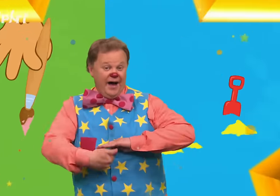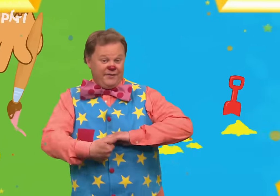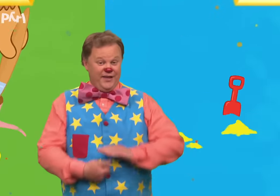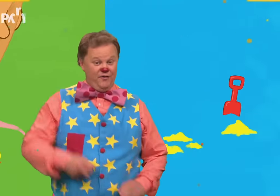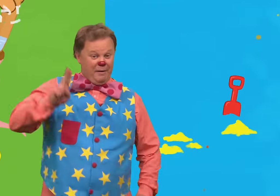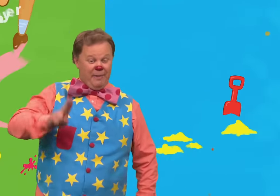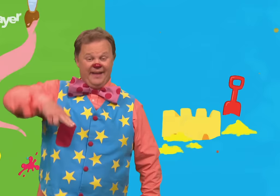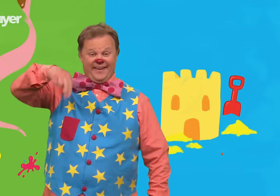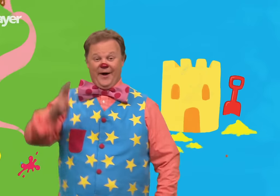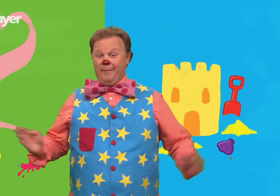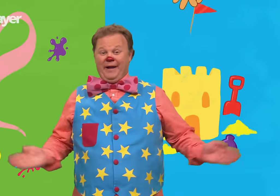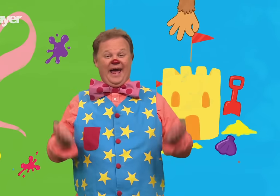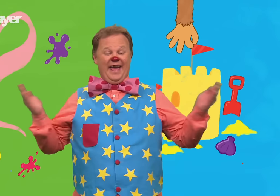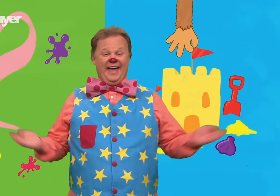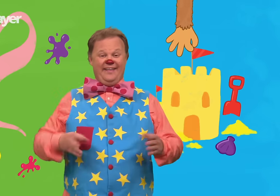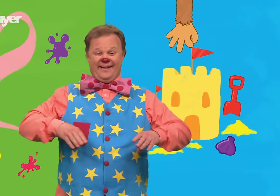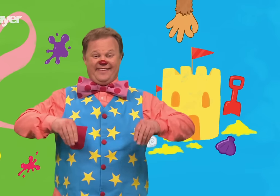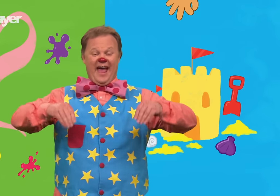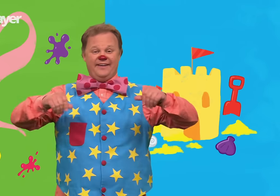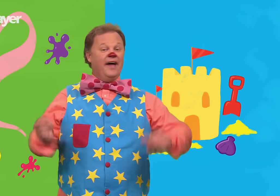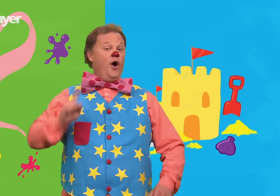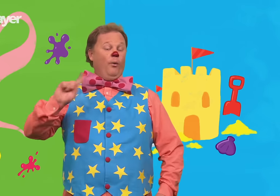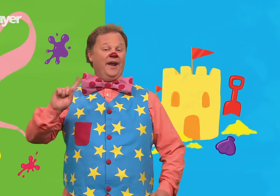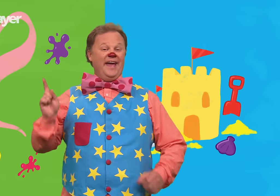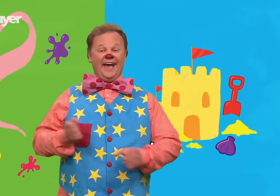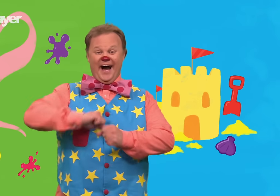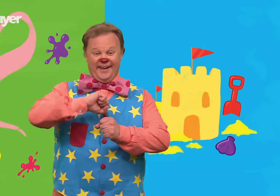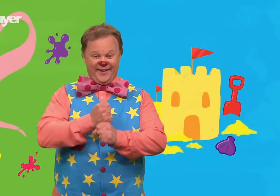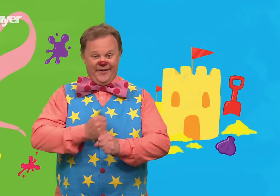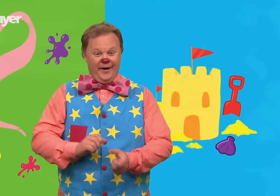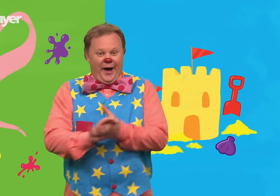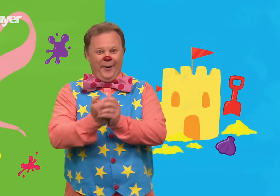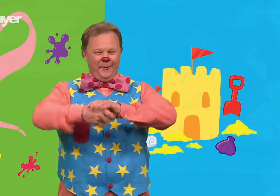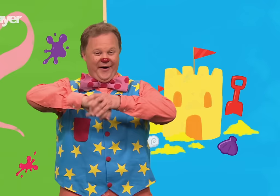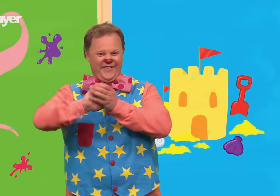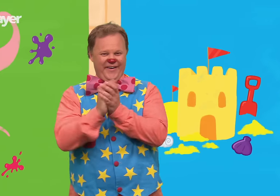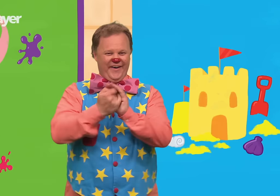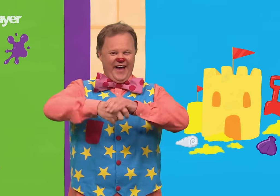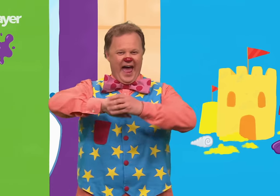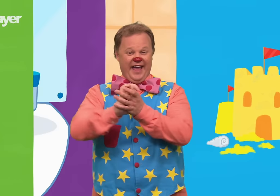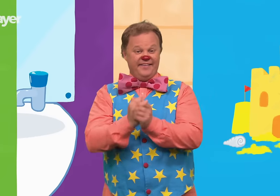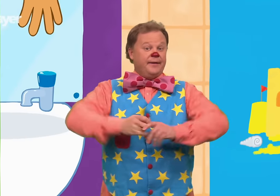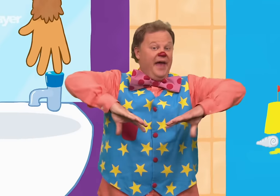after you've been painting or playing in the sand what are you gonna do wash your hands